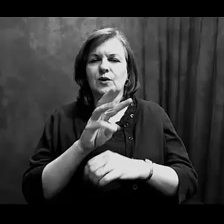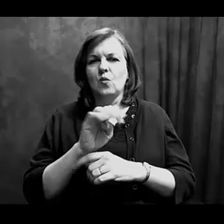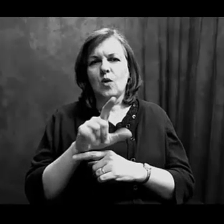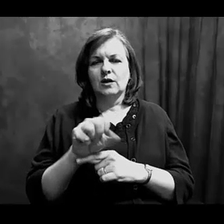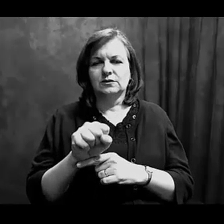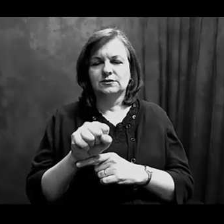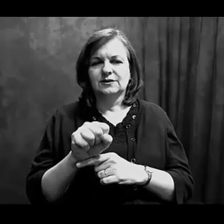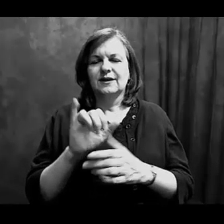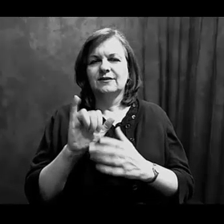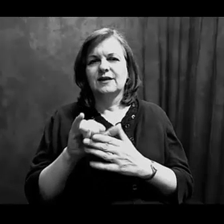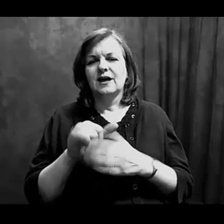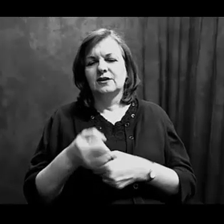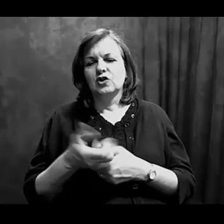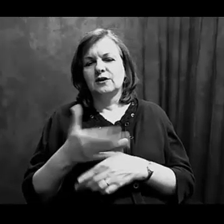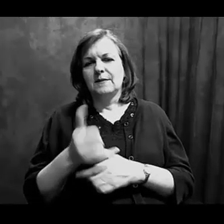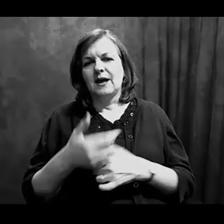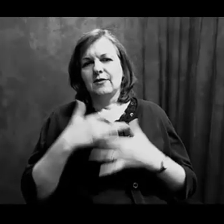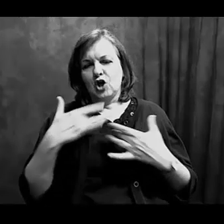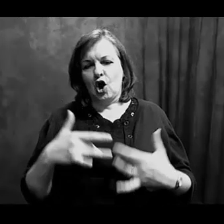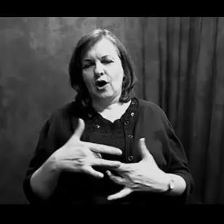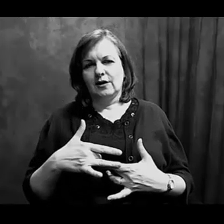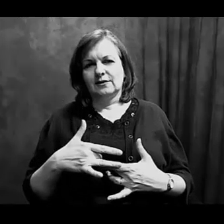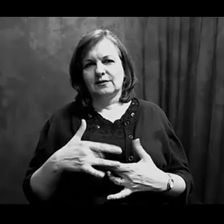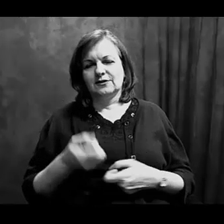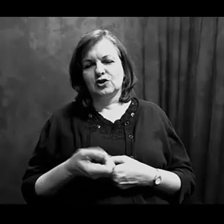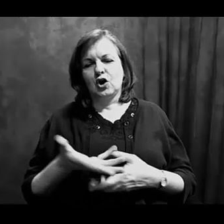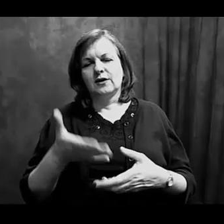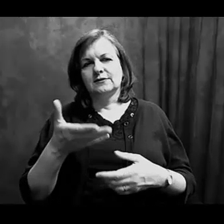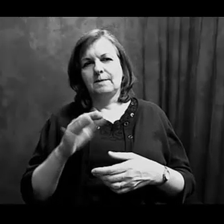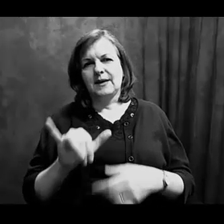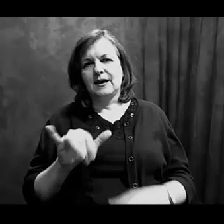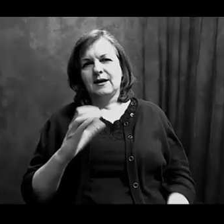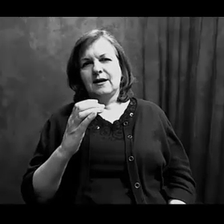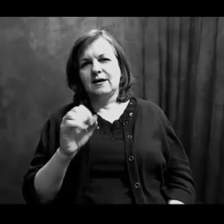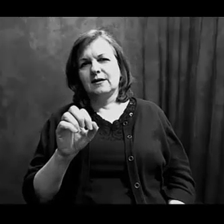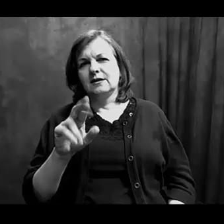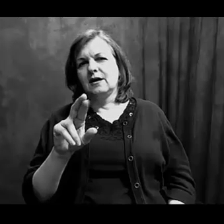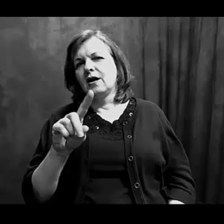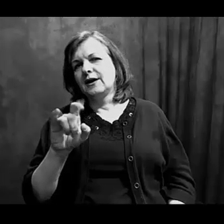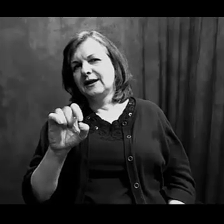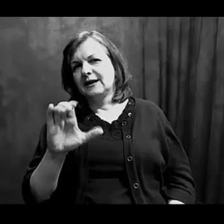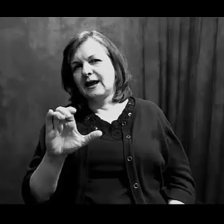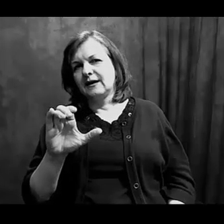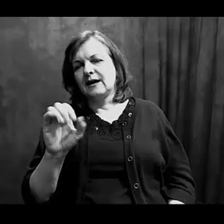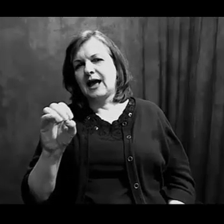caused by the cardiac output which we said was volume per minute